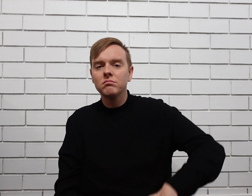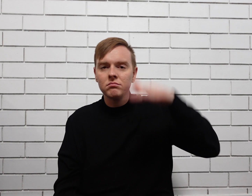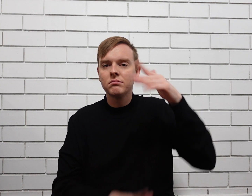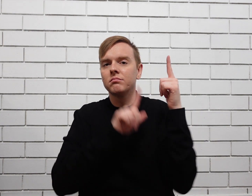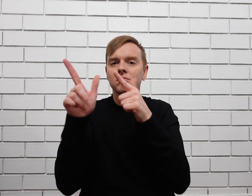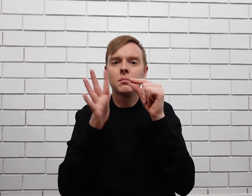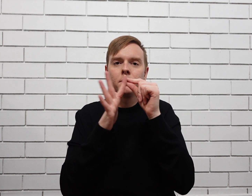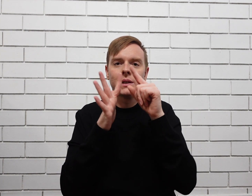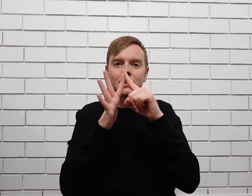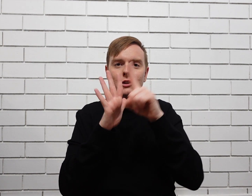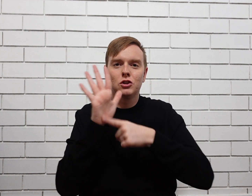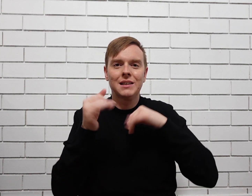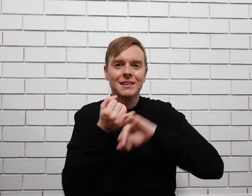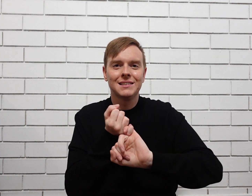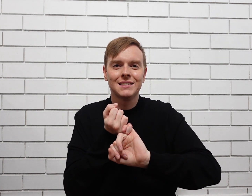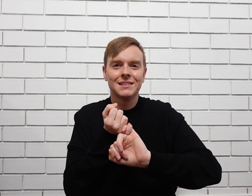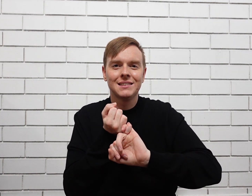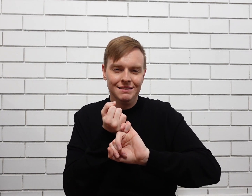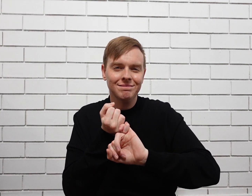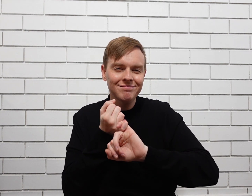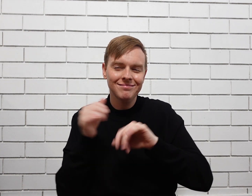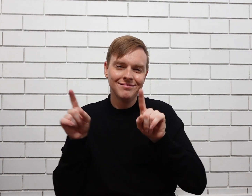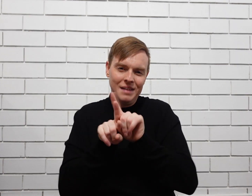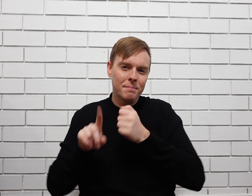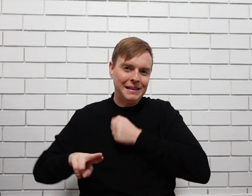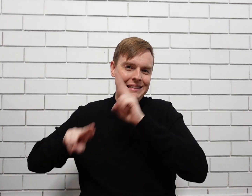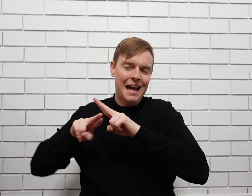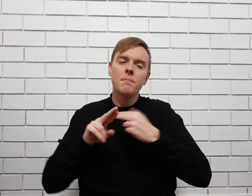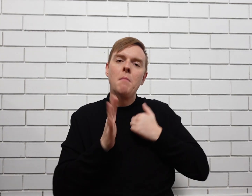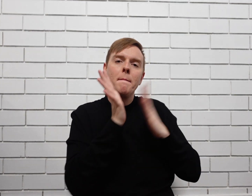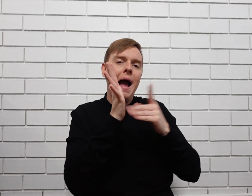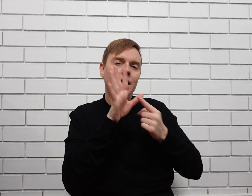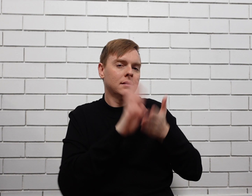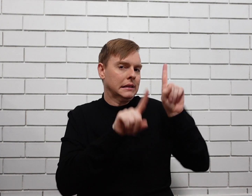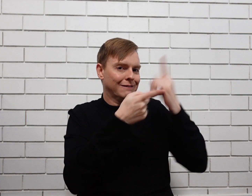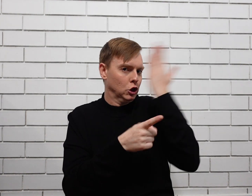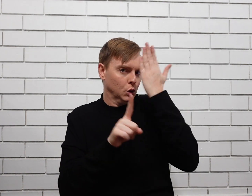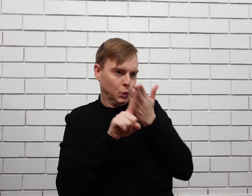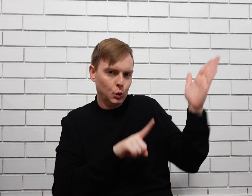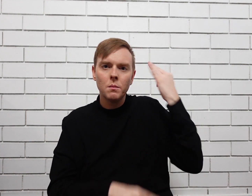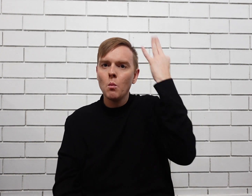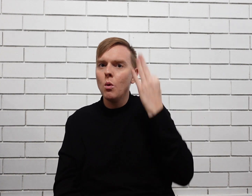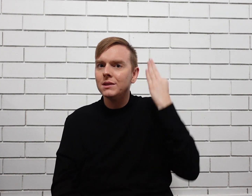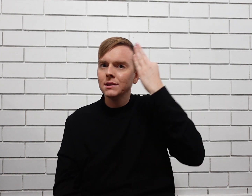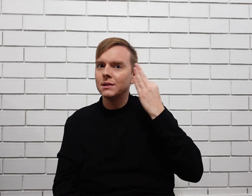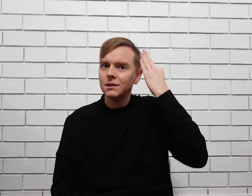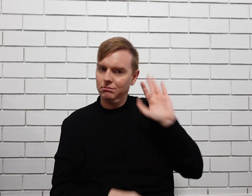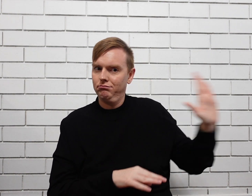From a little boy, I attended PEJS (Princess Elizabeth Junior School) like my Dad did and Ma went to Portsea